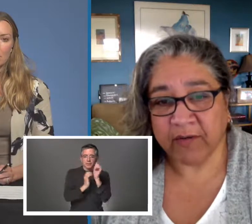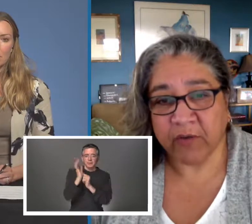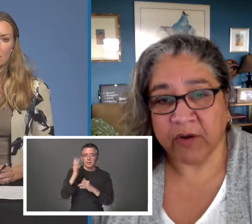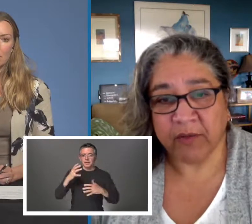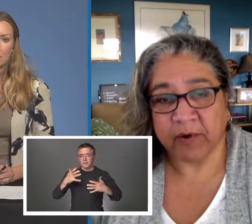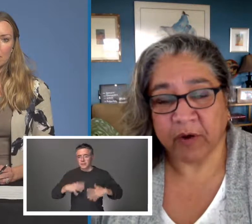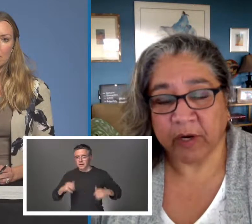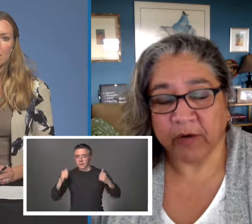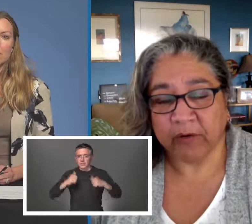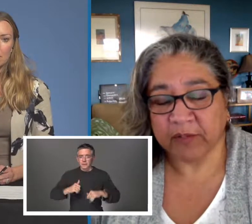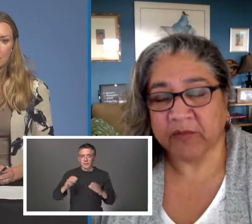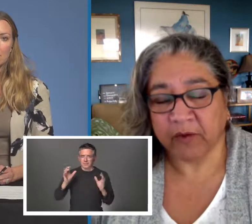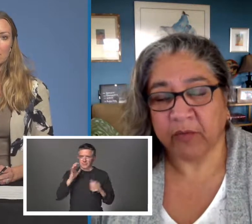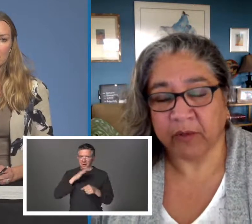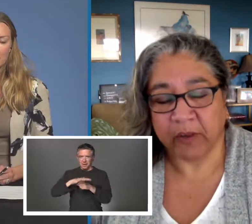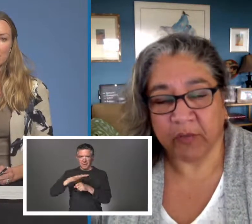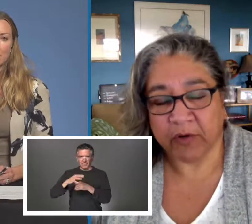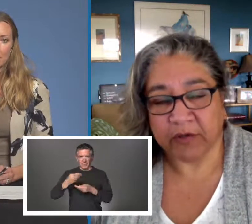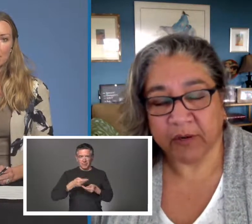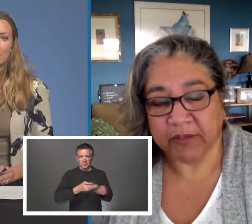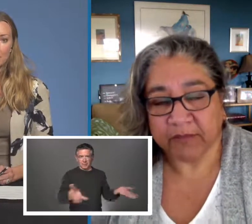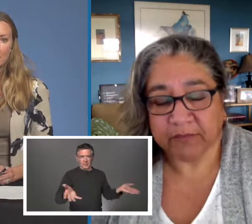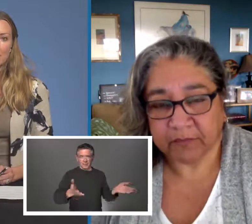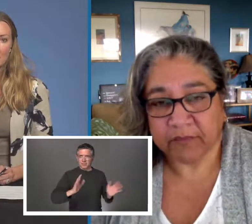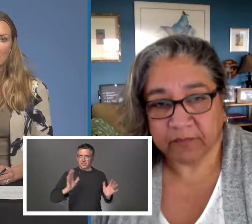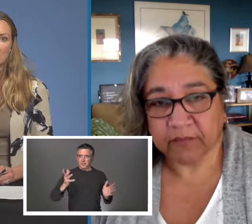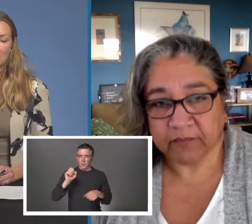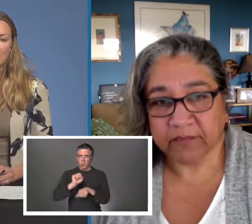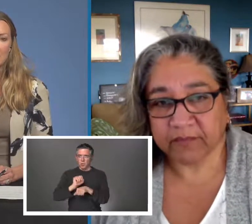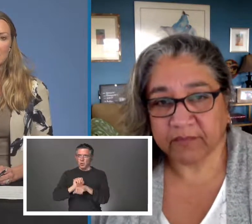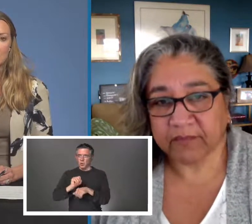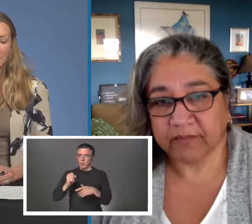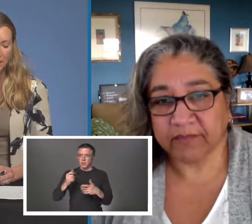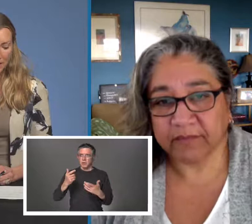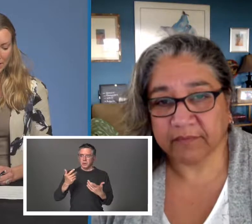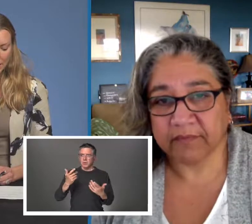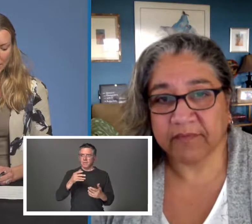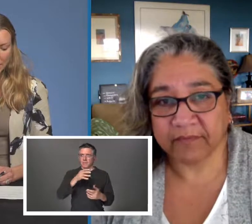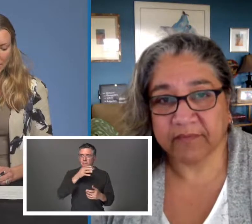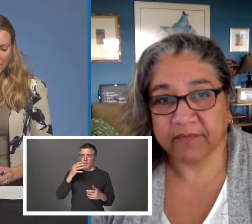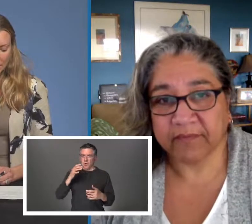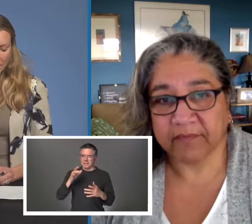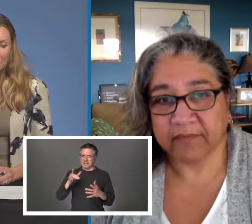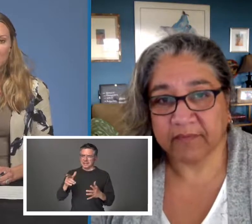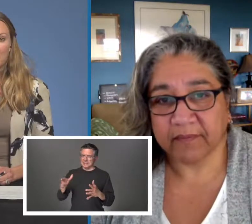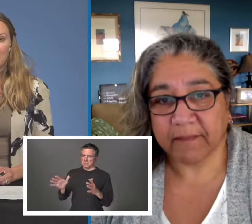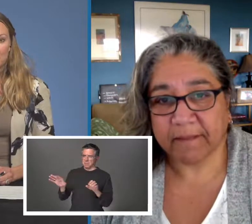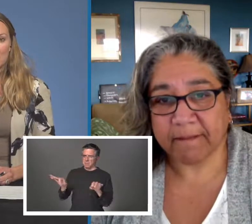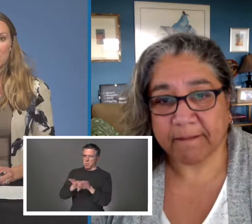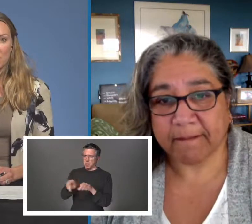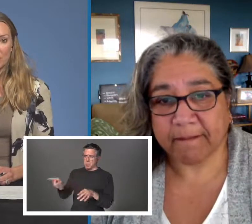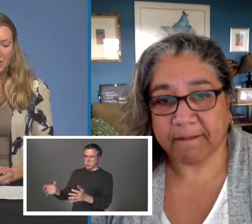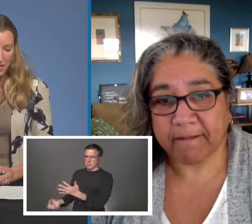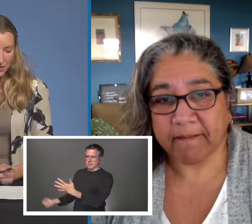kind of one of the priority groups just felt really important to us. Yeah, thanks for that, Liz. Could not agree more.